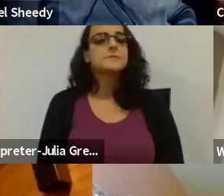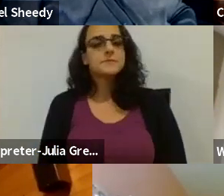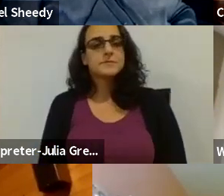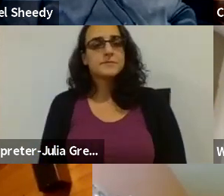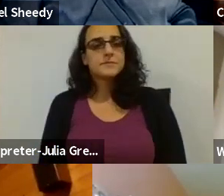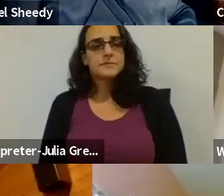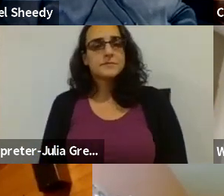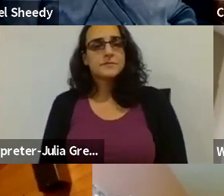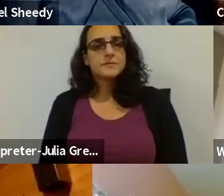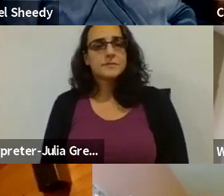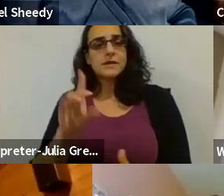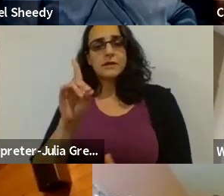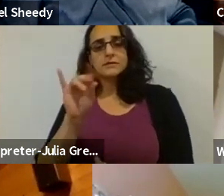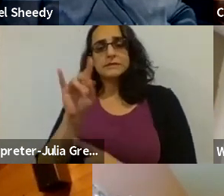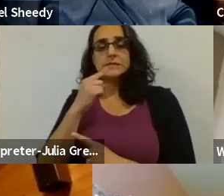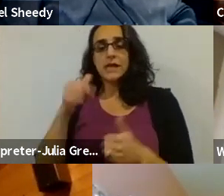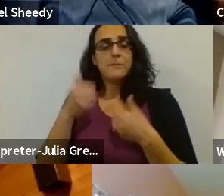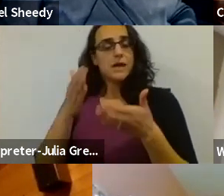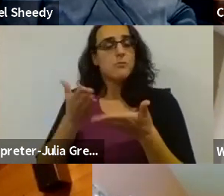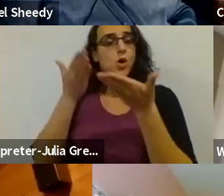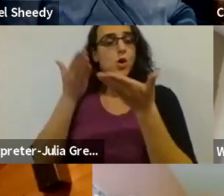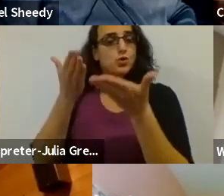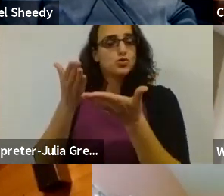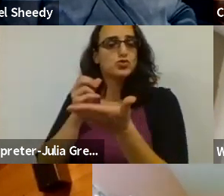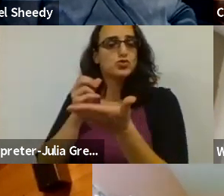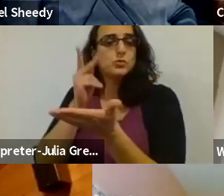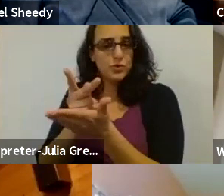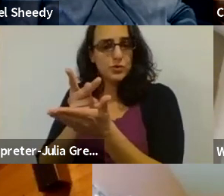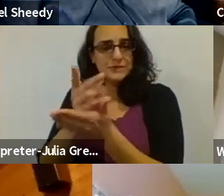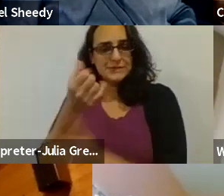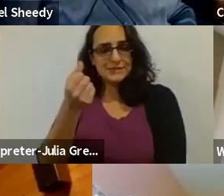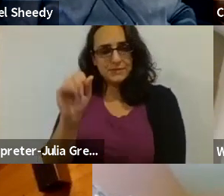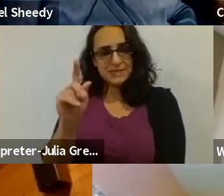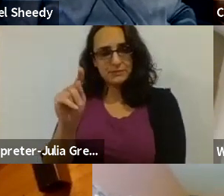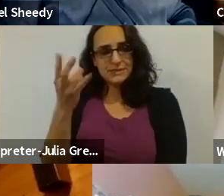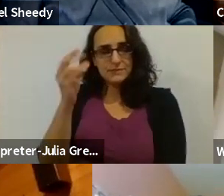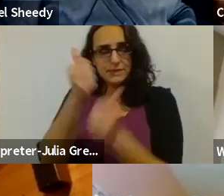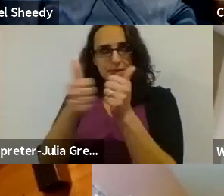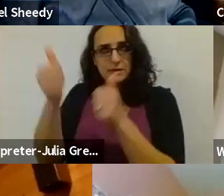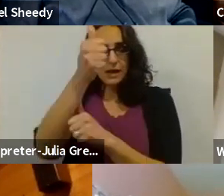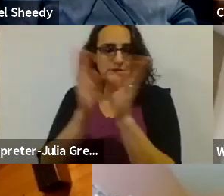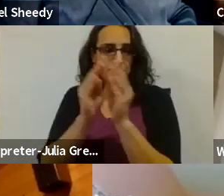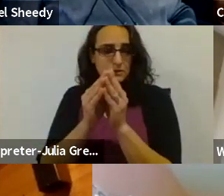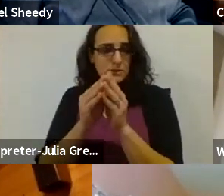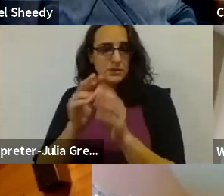Deniz Savas: Sure. I make a motion to approve the September 17 executive session meeting minutes as written. Sheri Cohen: Is there a second. Second.